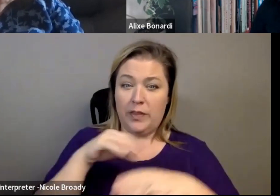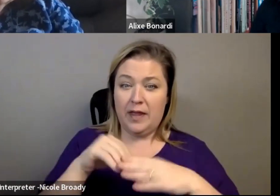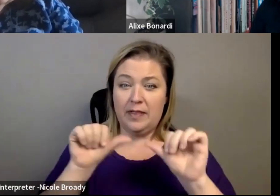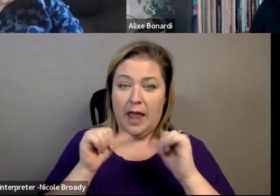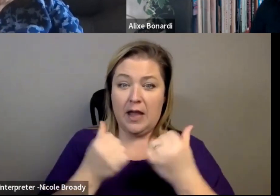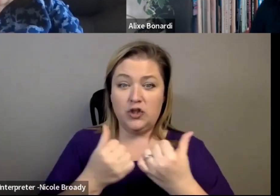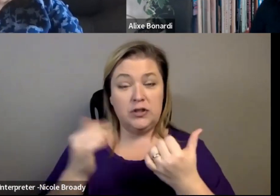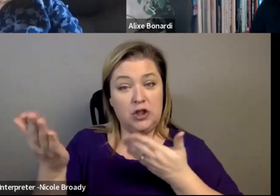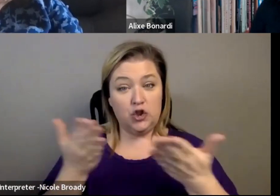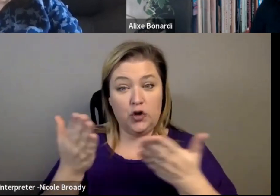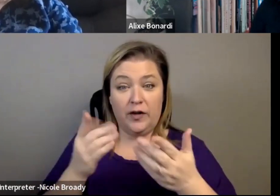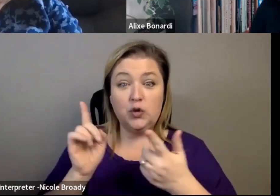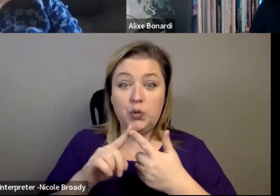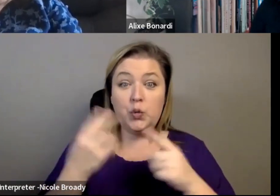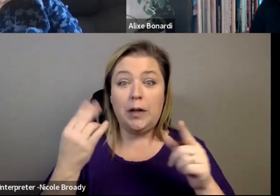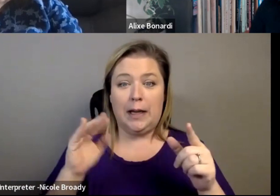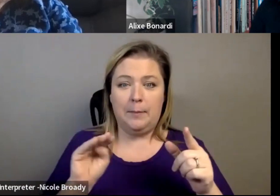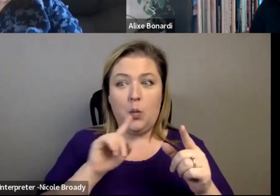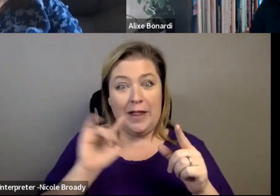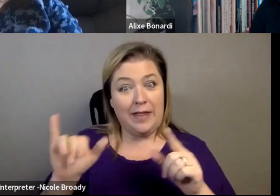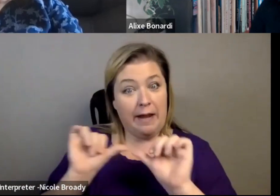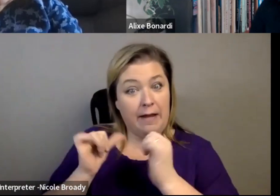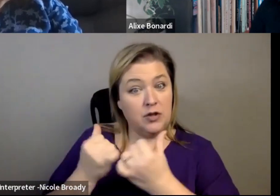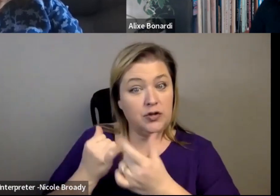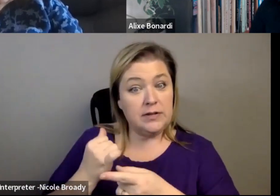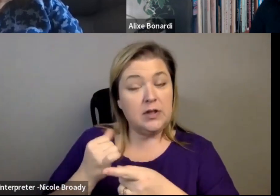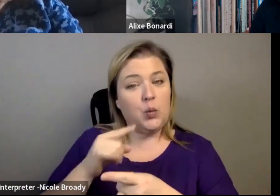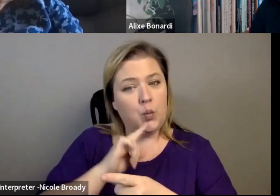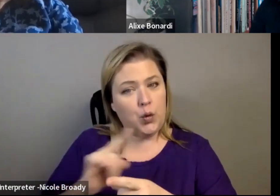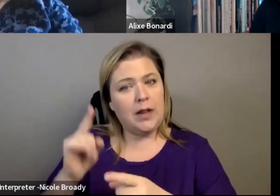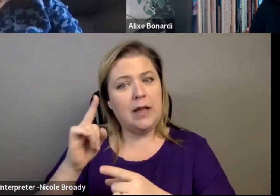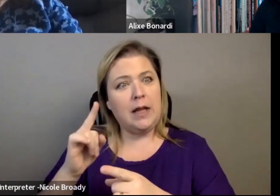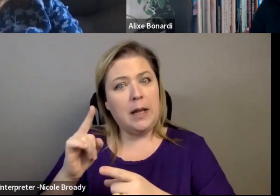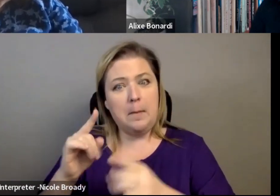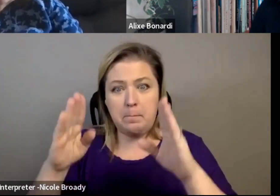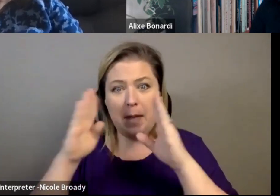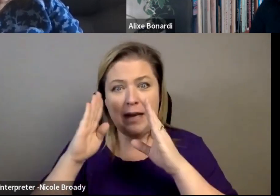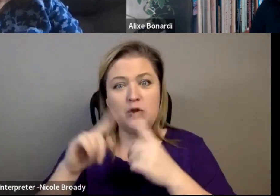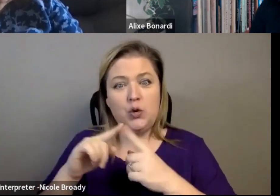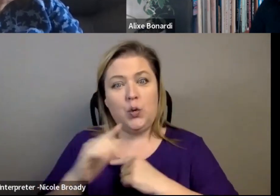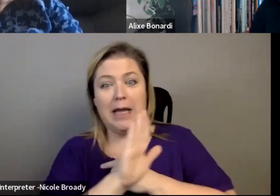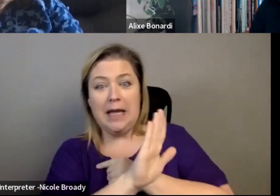Him, because they really thought about his needs. So it wasn't just me trying to think about